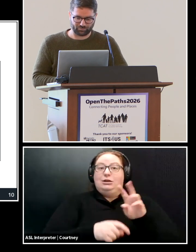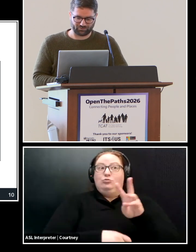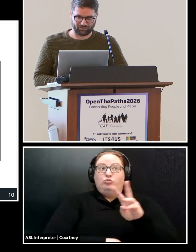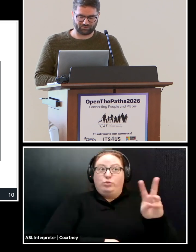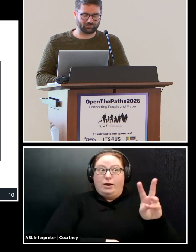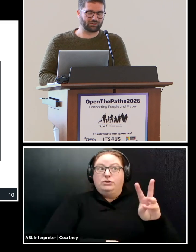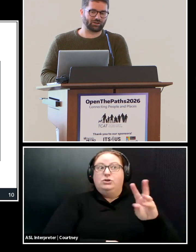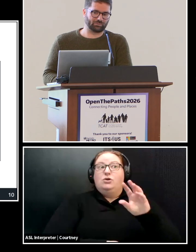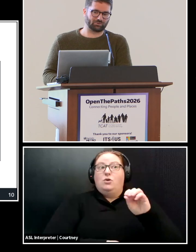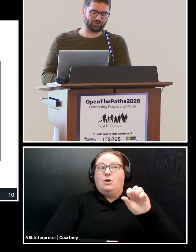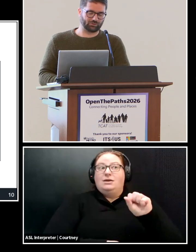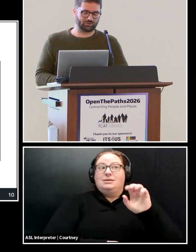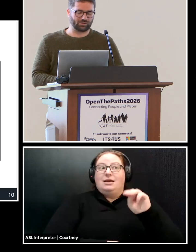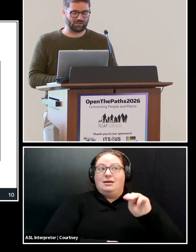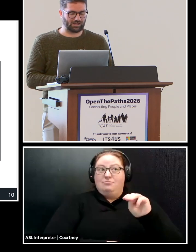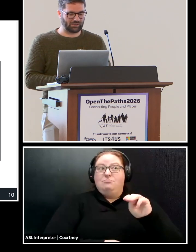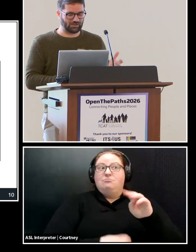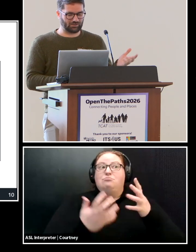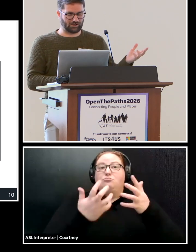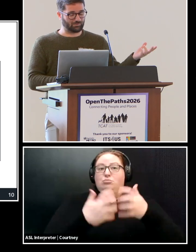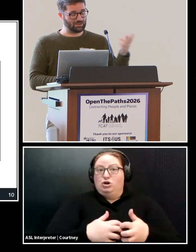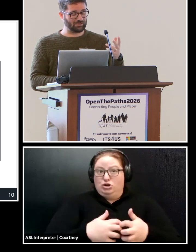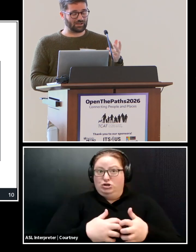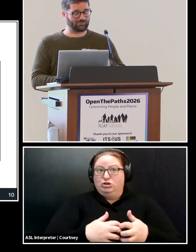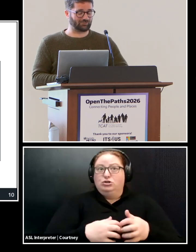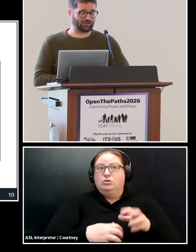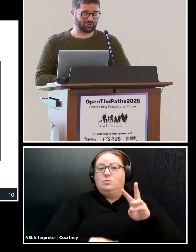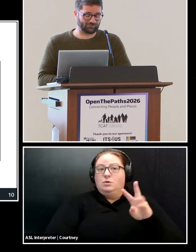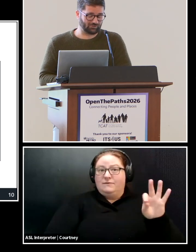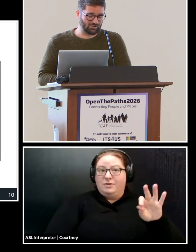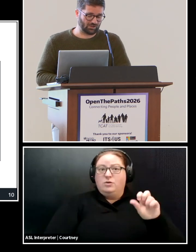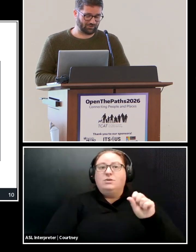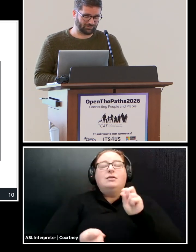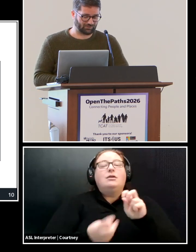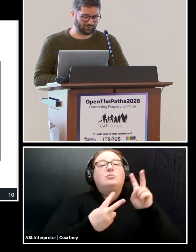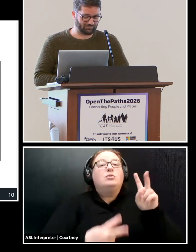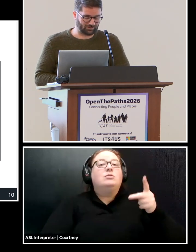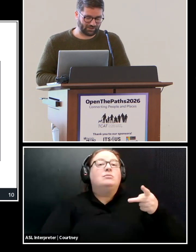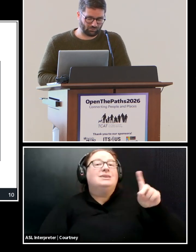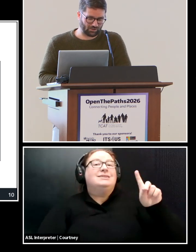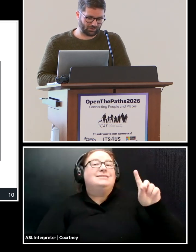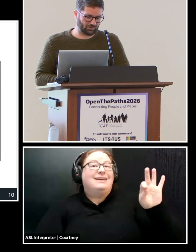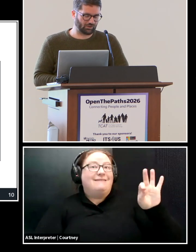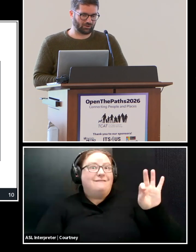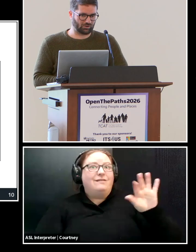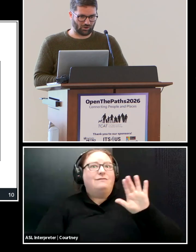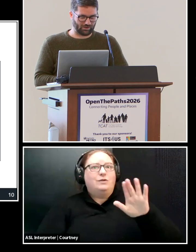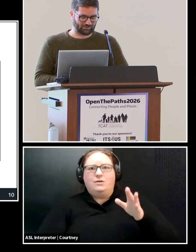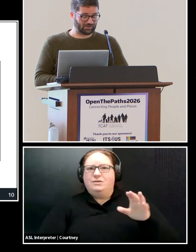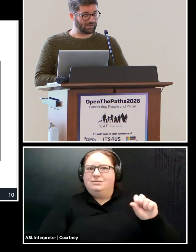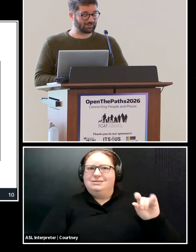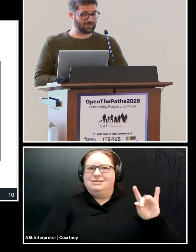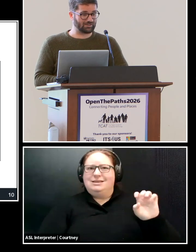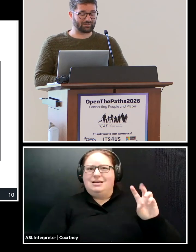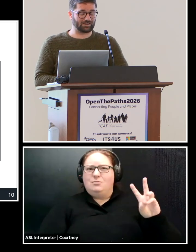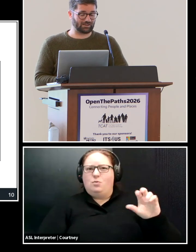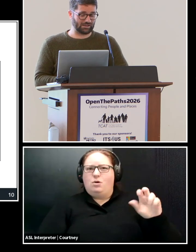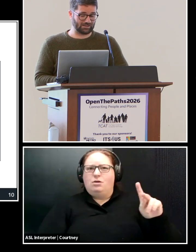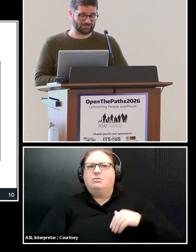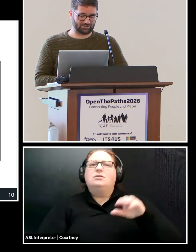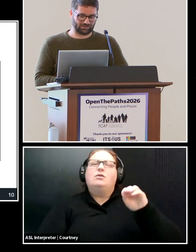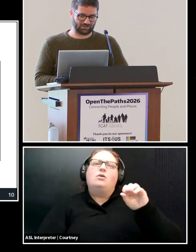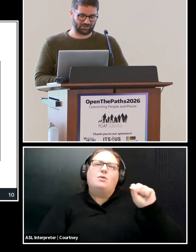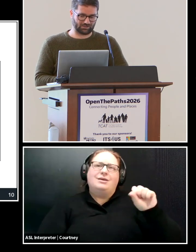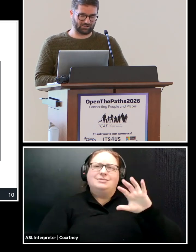purposes you can upload a PDF of of a of the sidewalk the OS-CONNECT data set and uh you